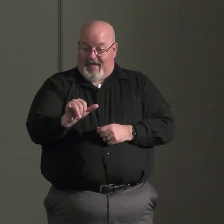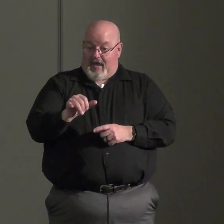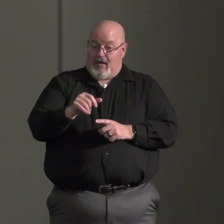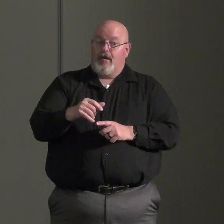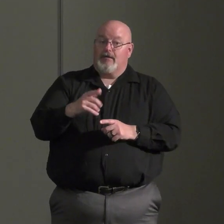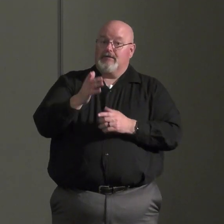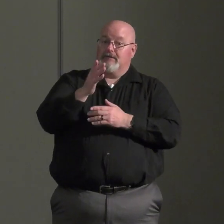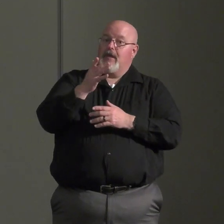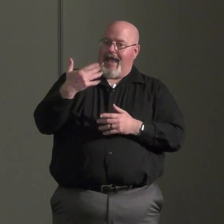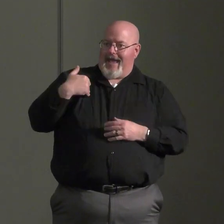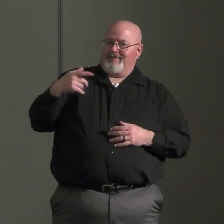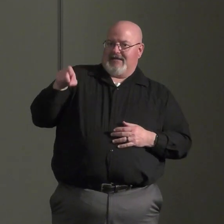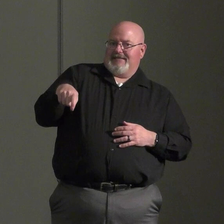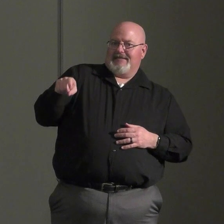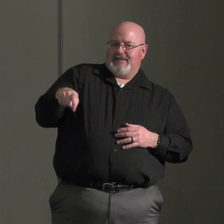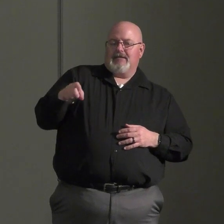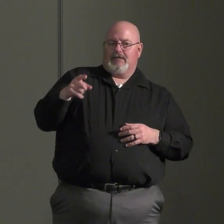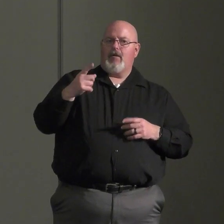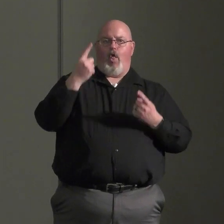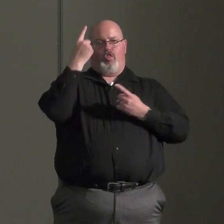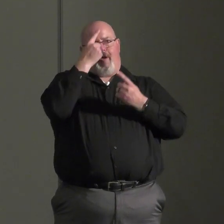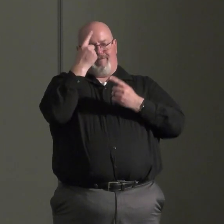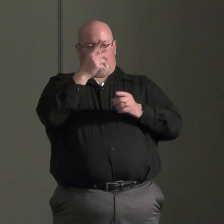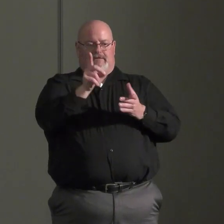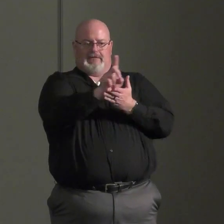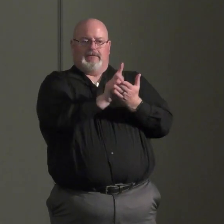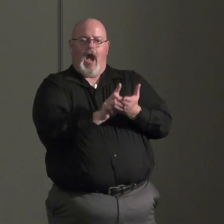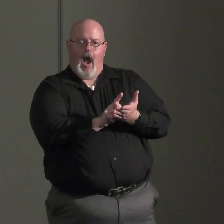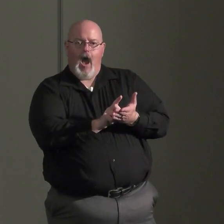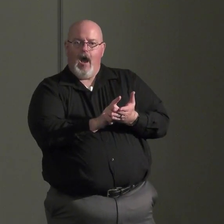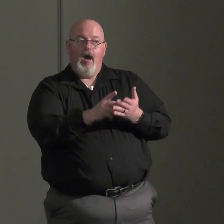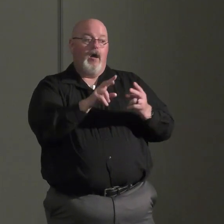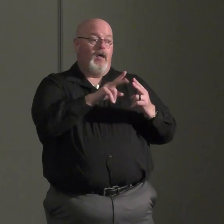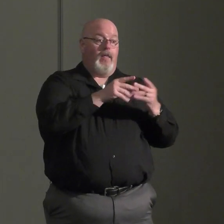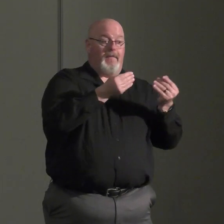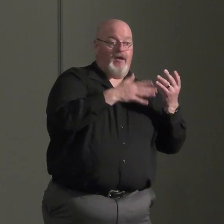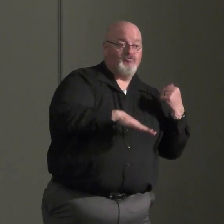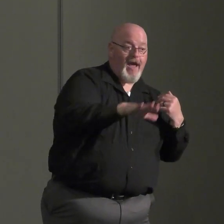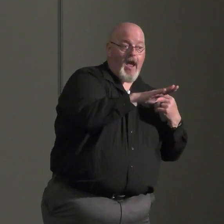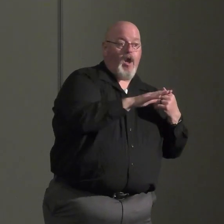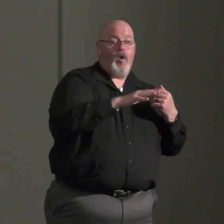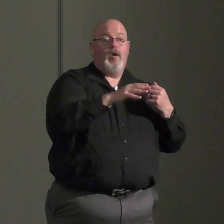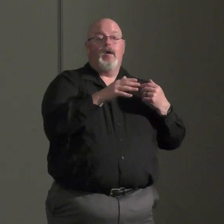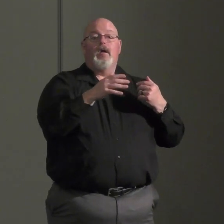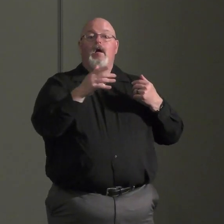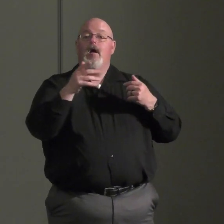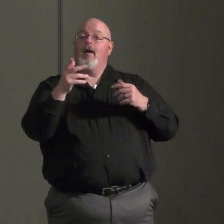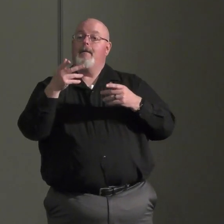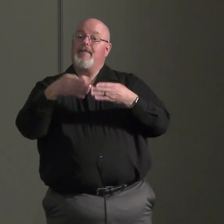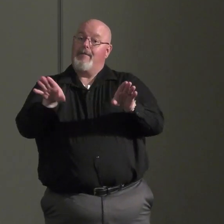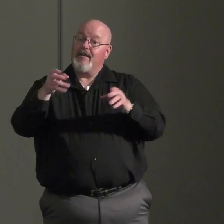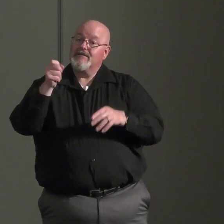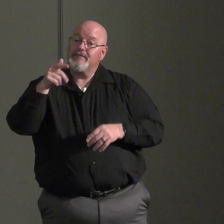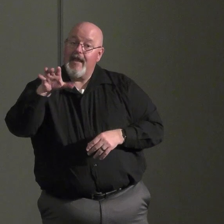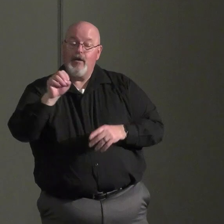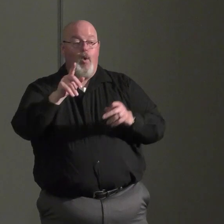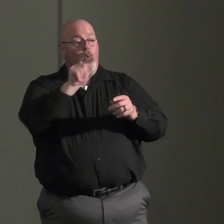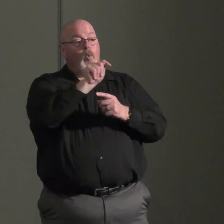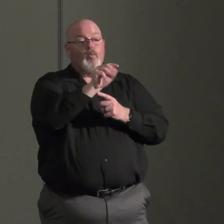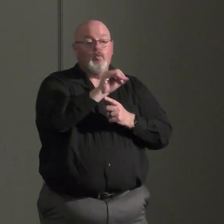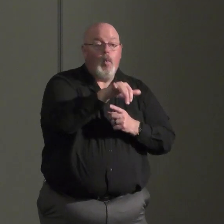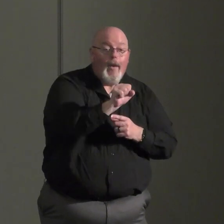is such a need to have thoughtful design whether it is in a playground or public space or toys the